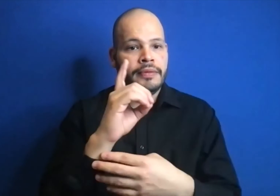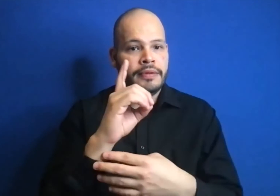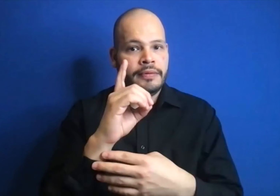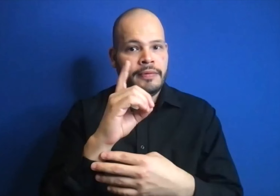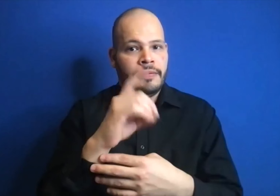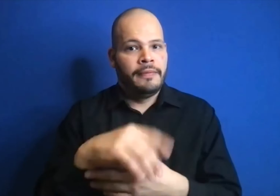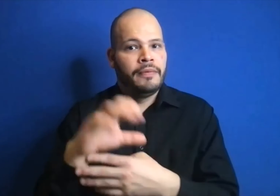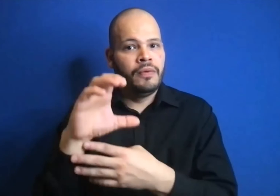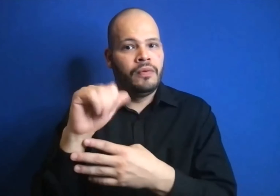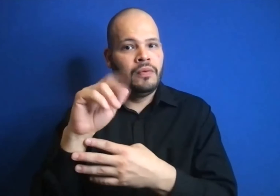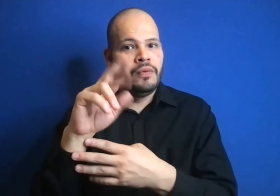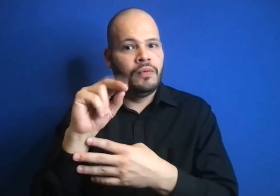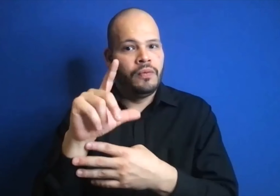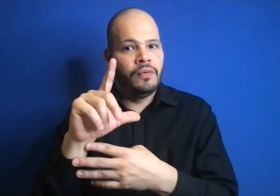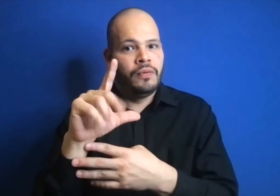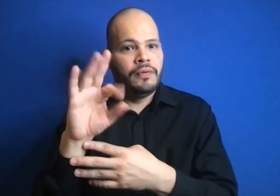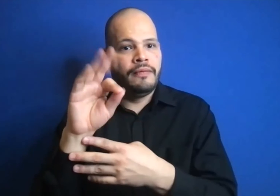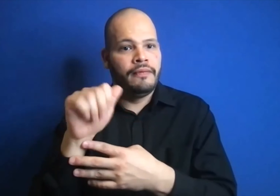d) Carol Fay